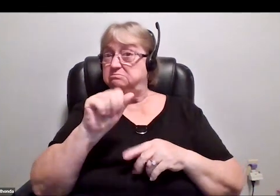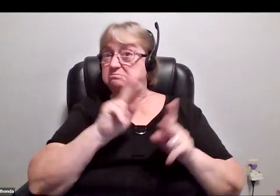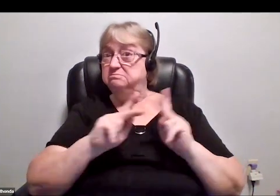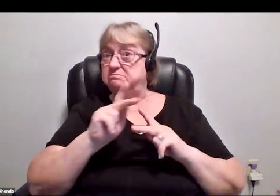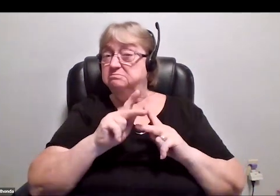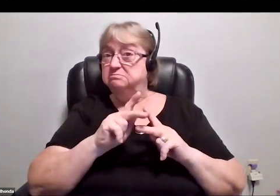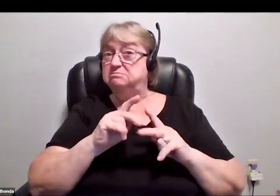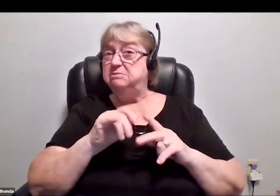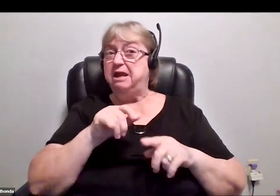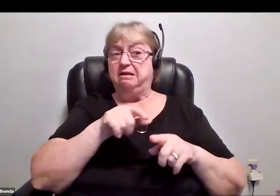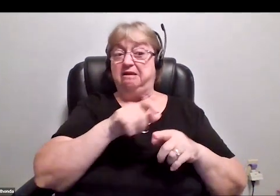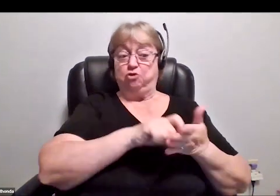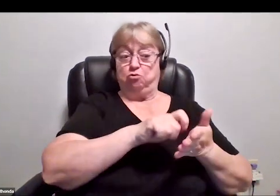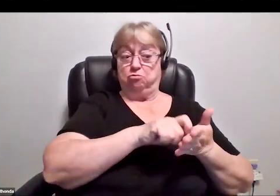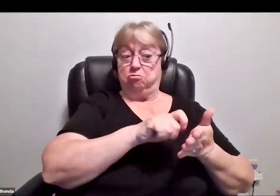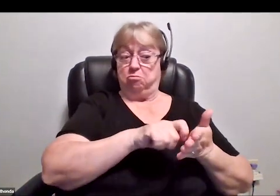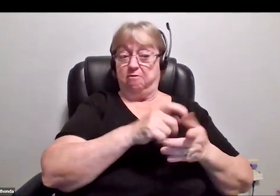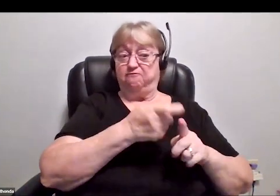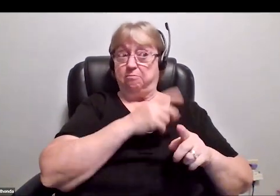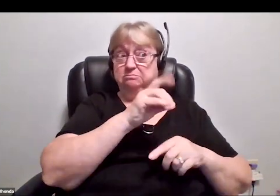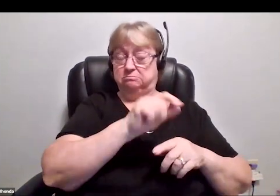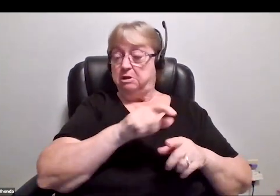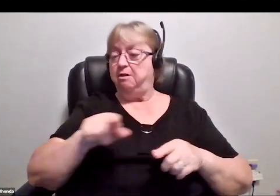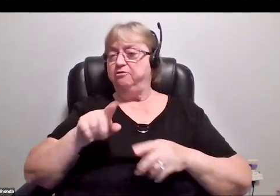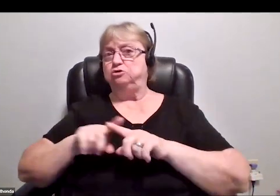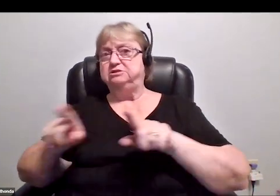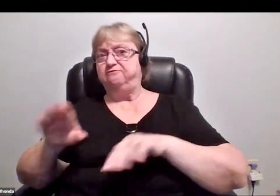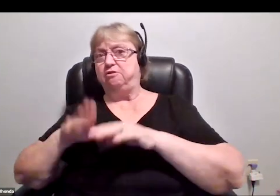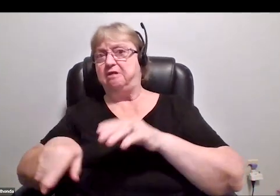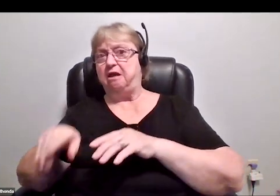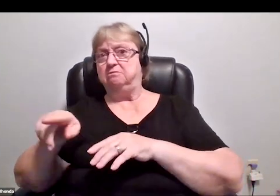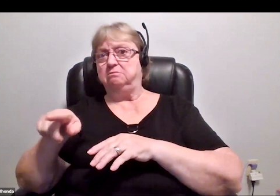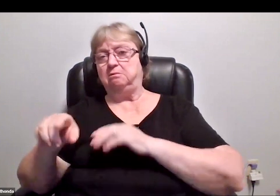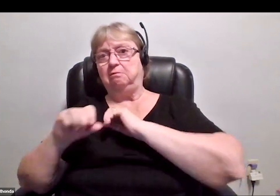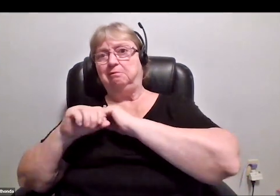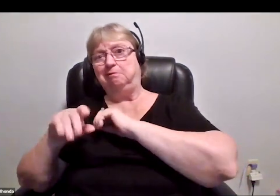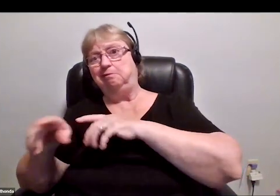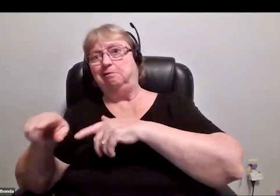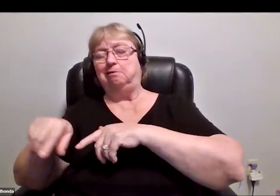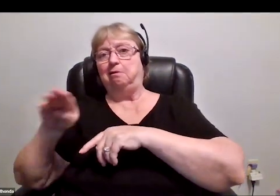from the sort of media representation that we see around disability, where the power of technology is to redeem,